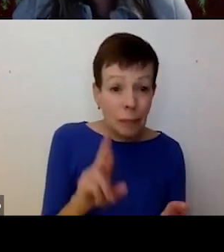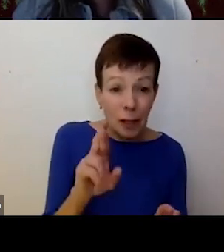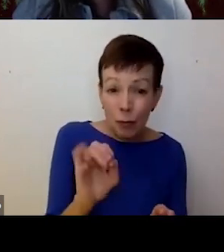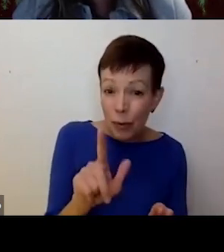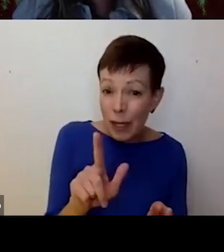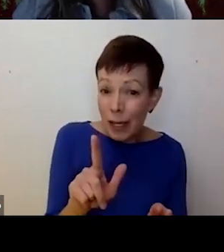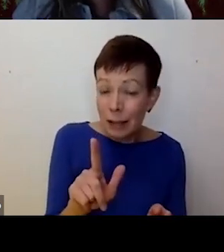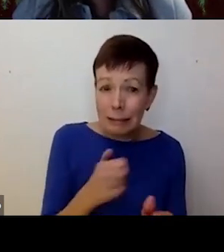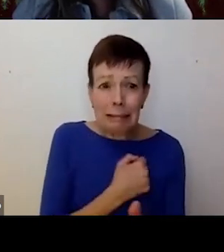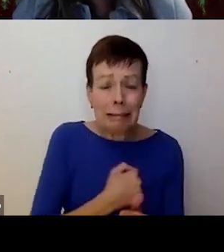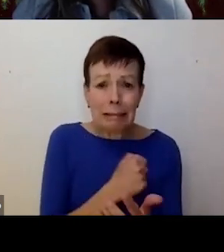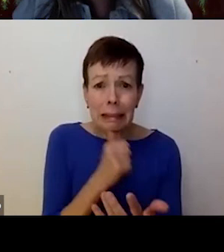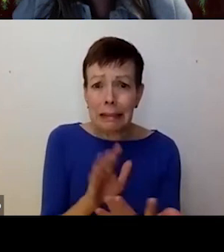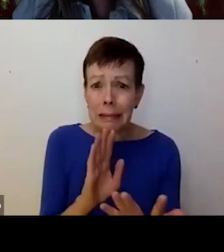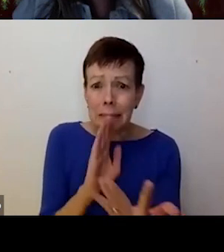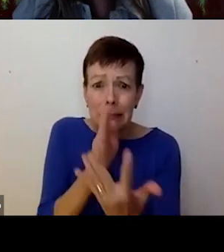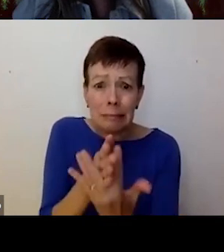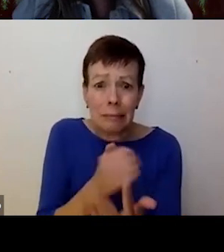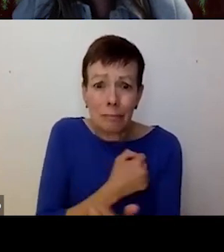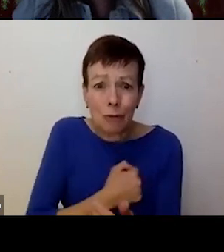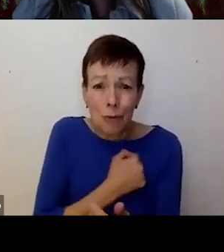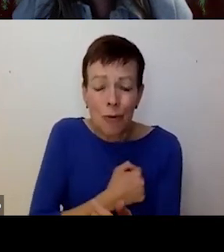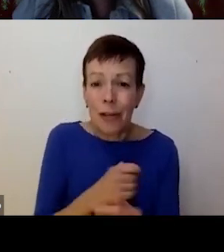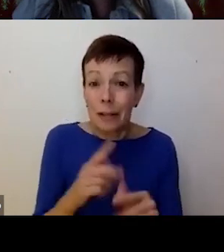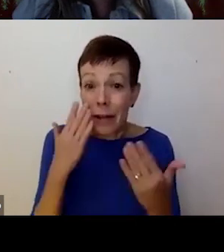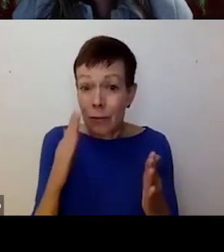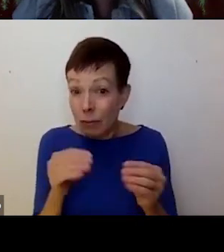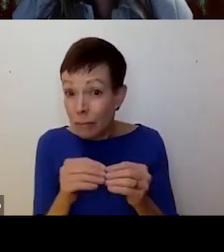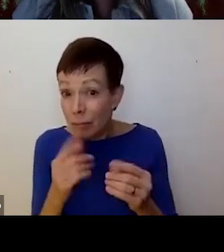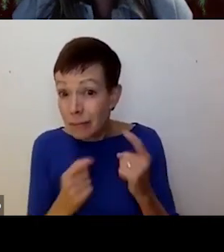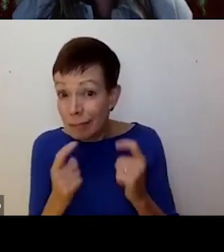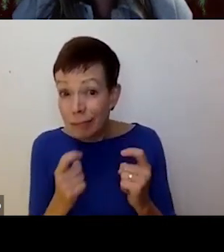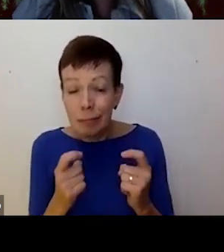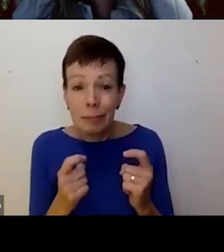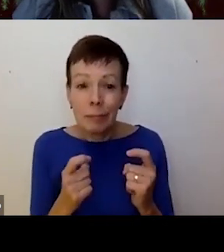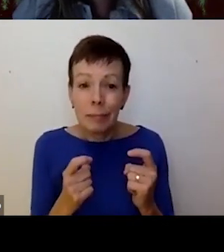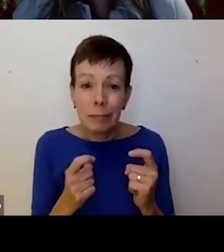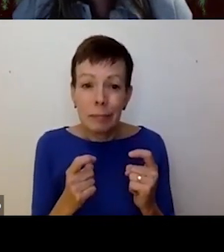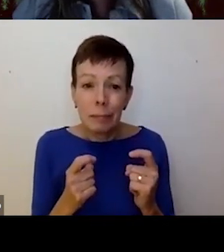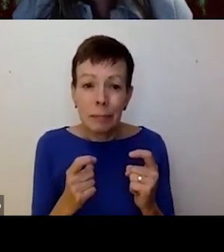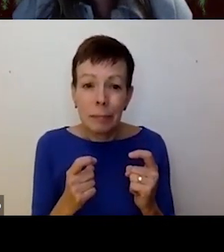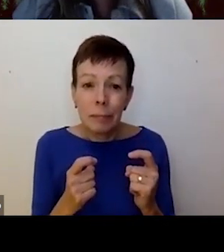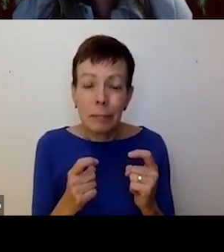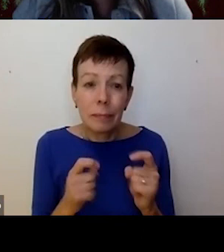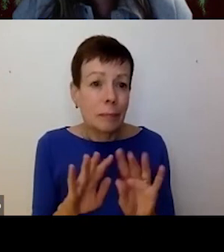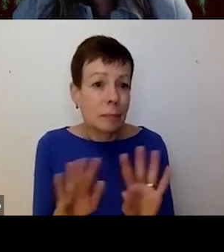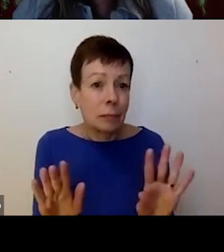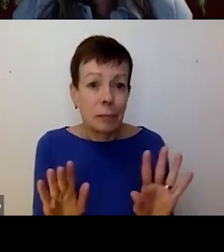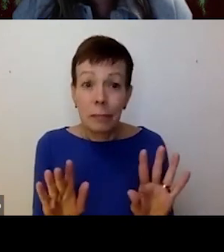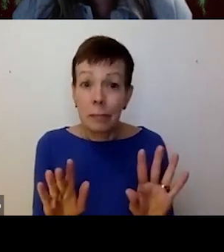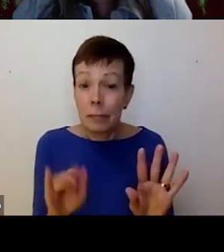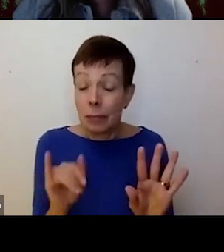to interrupt you there. But certainly, if there are other questions that people have,